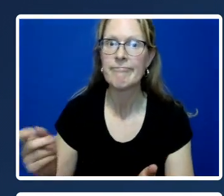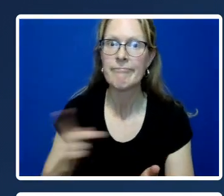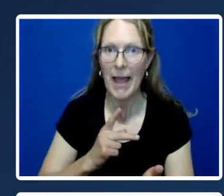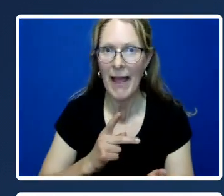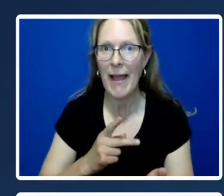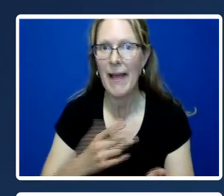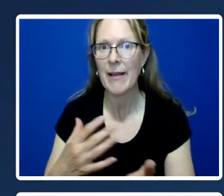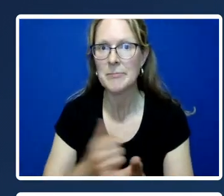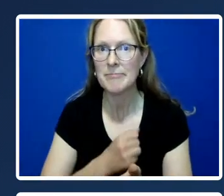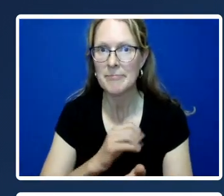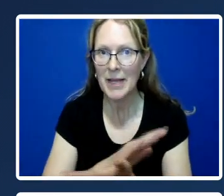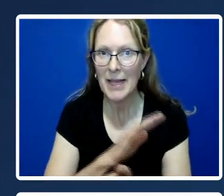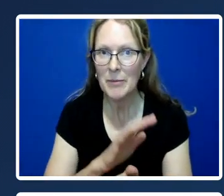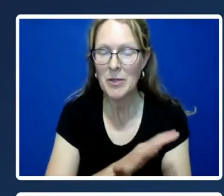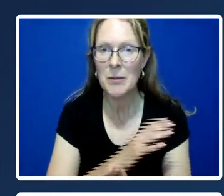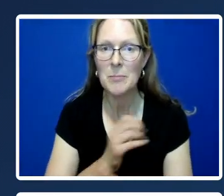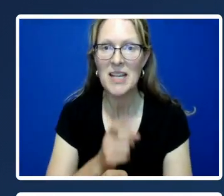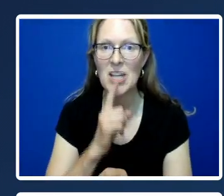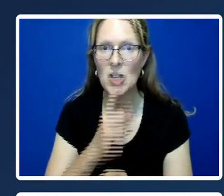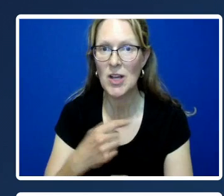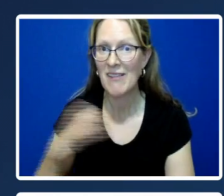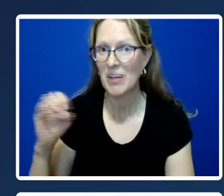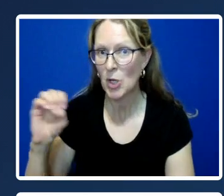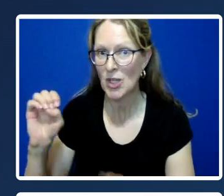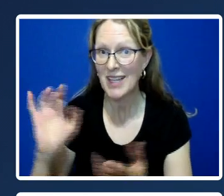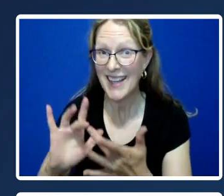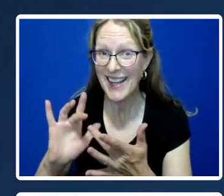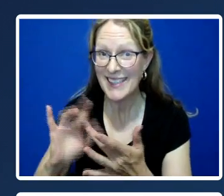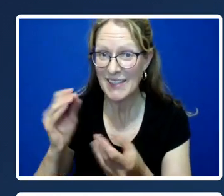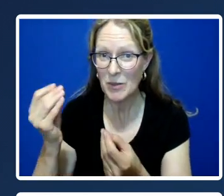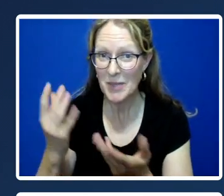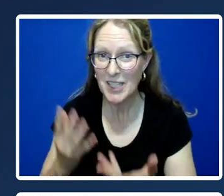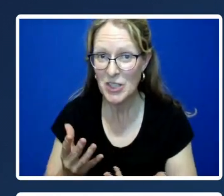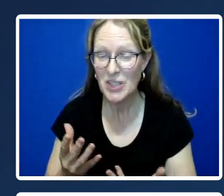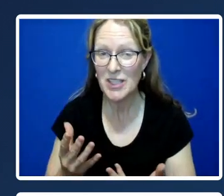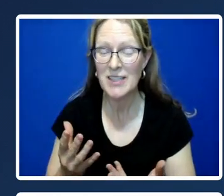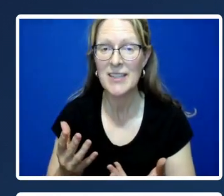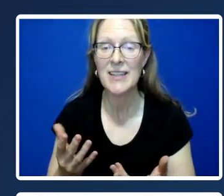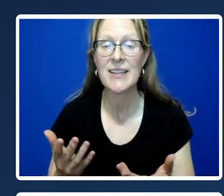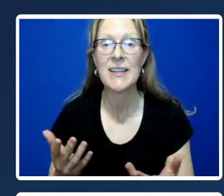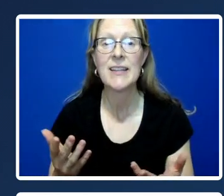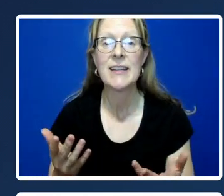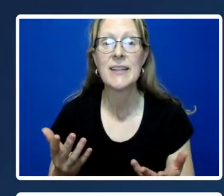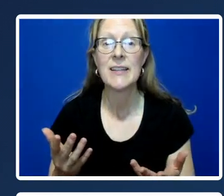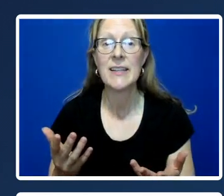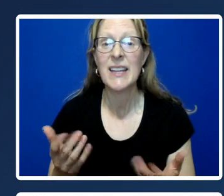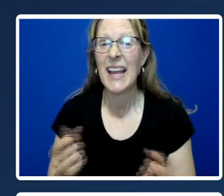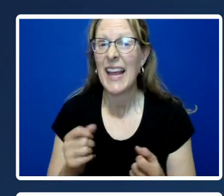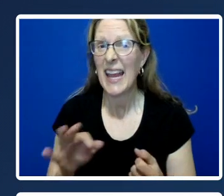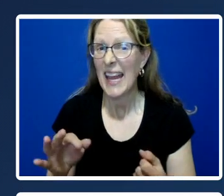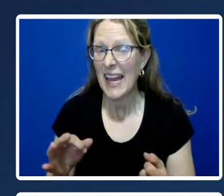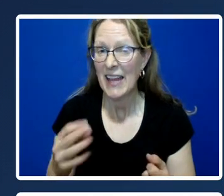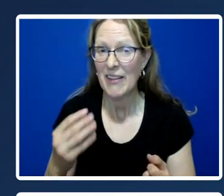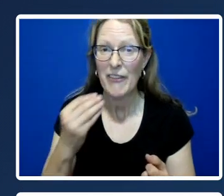you know, emergency contact infos, any kind of dietary restrictions, et cetera. So, that was